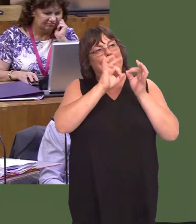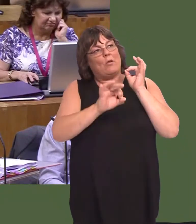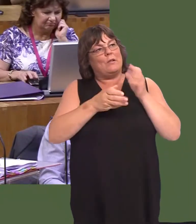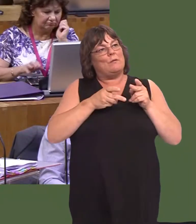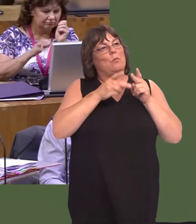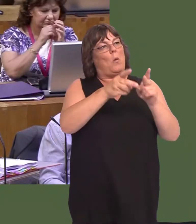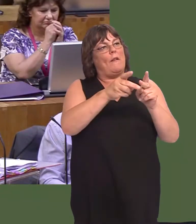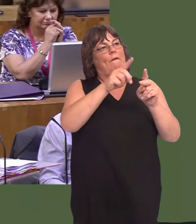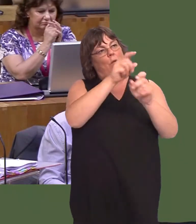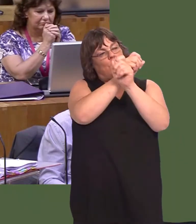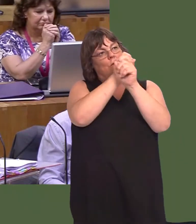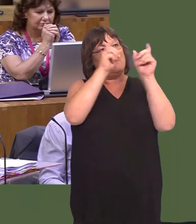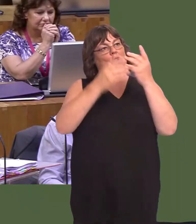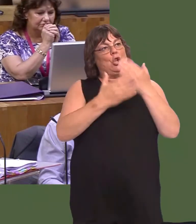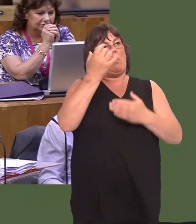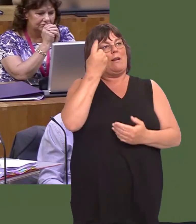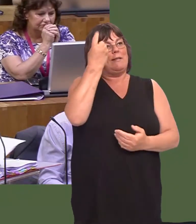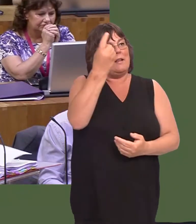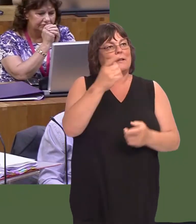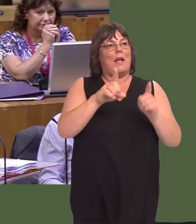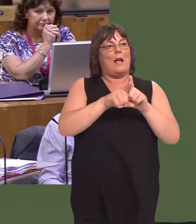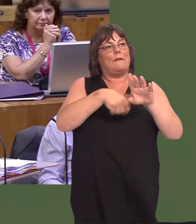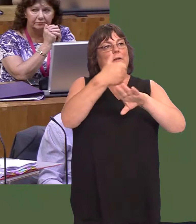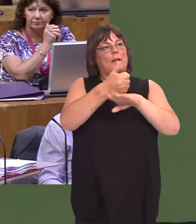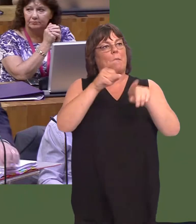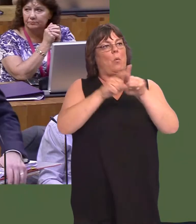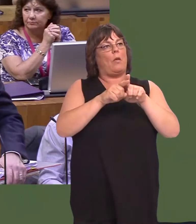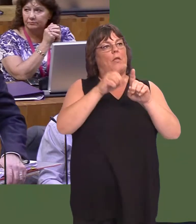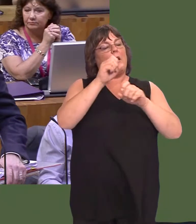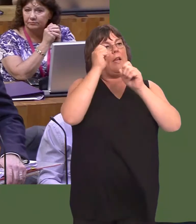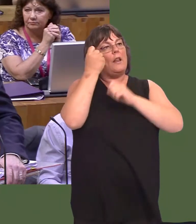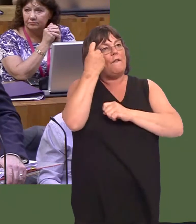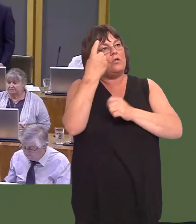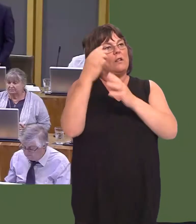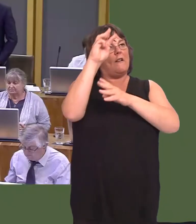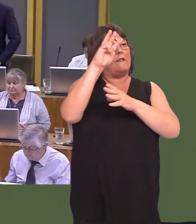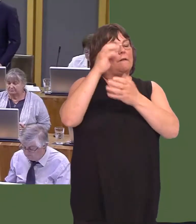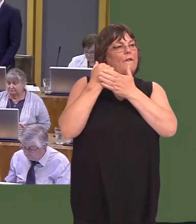and is regularly referenced by the independent Innovation Advisory Council for Wales. Lee Waters: Thank you, First Minister.